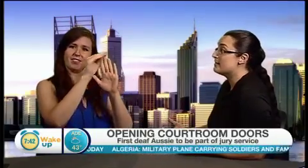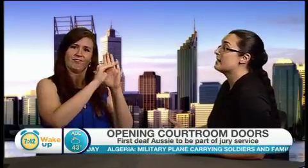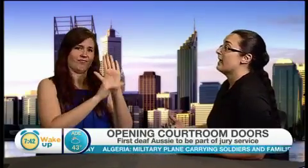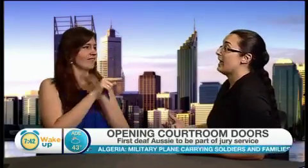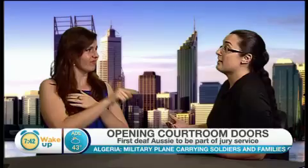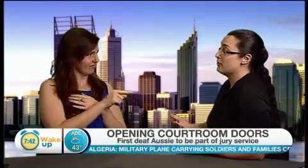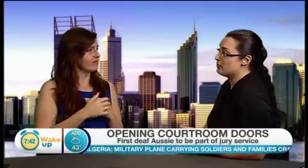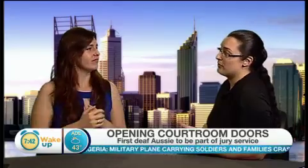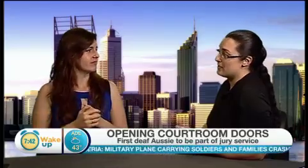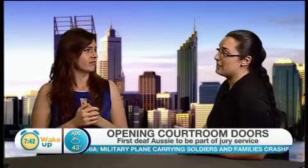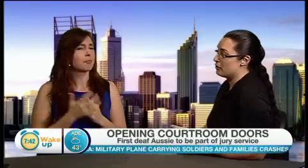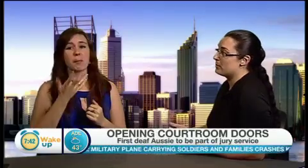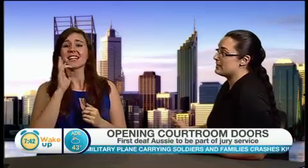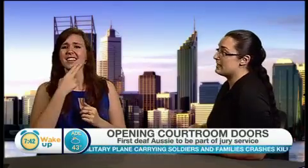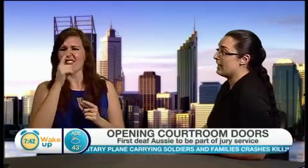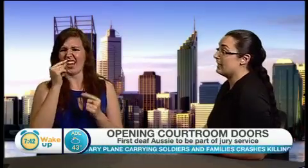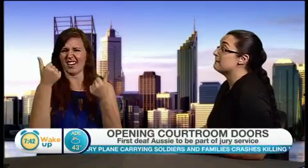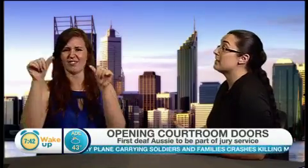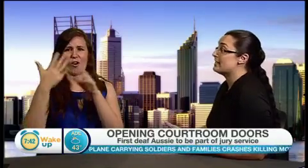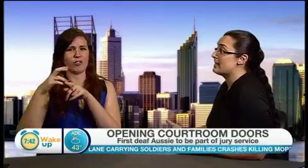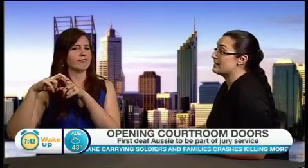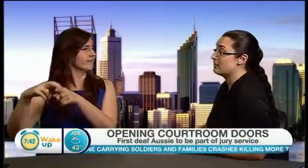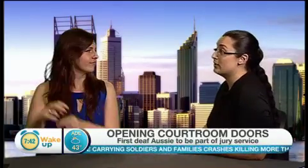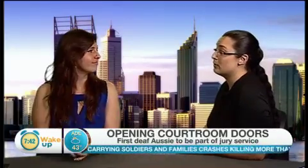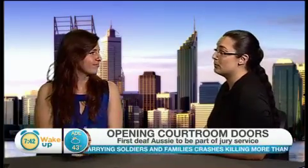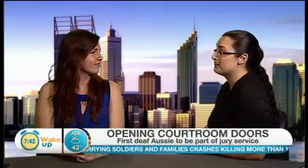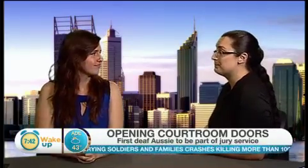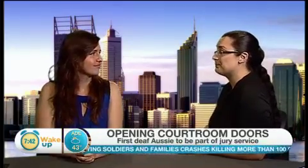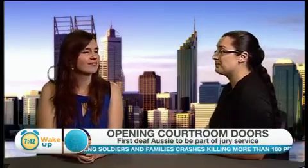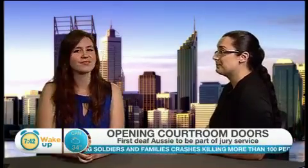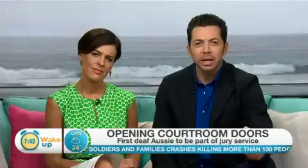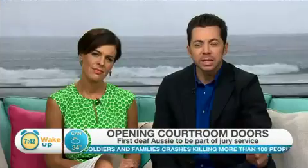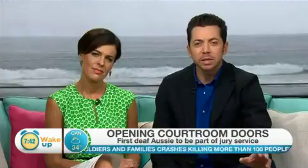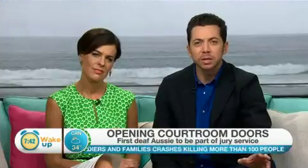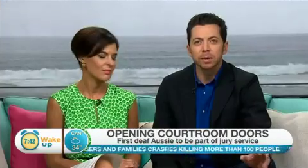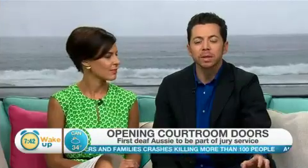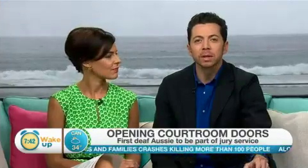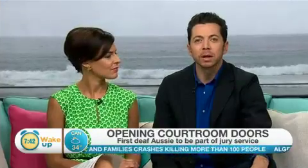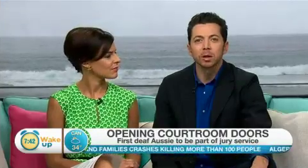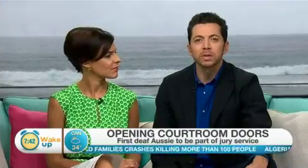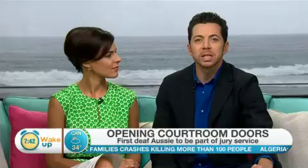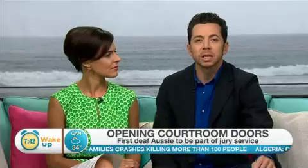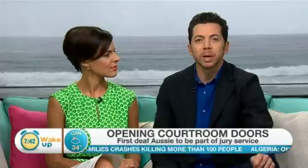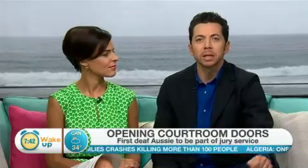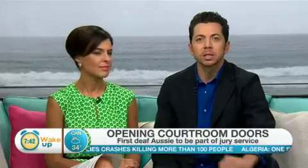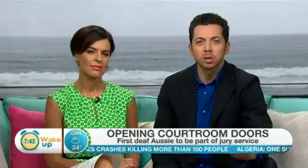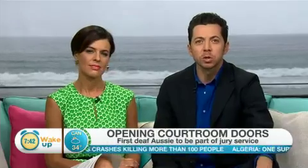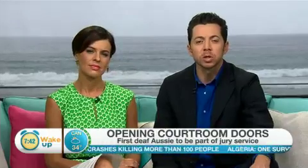can get the awareness out about the use of professional interpreters in various settings including court. I guess it is not something a lot of